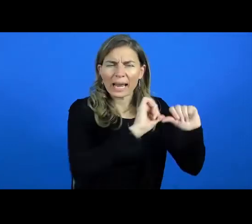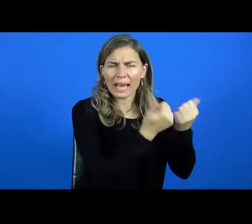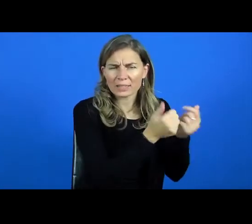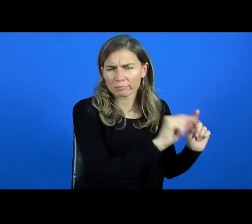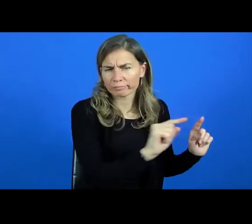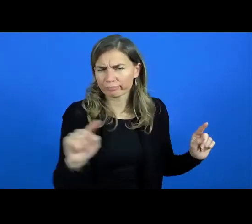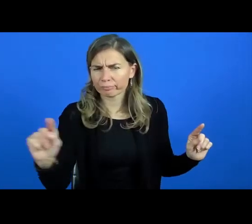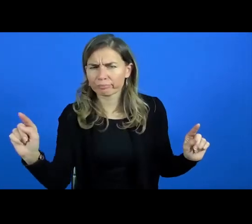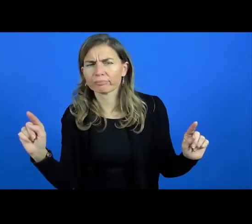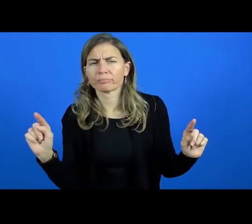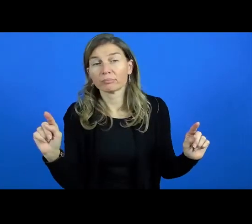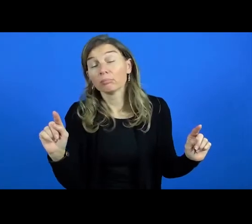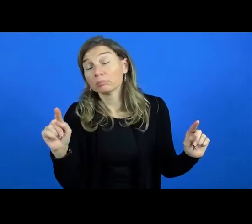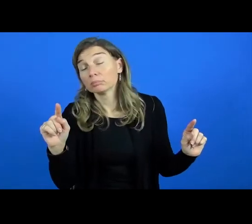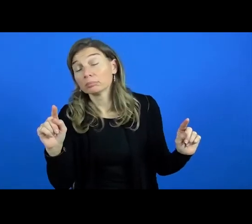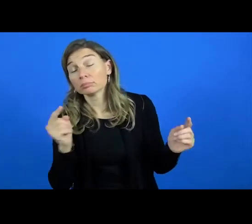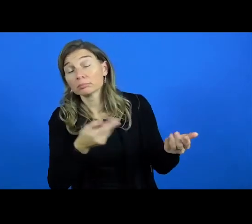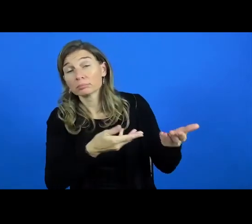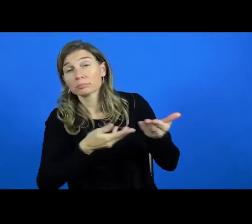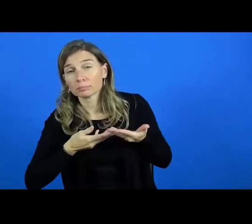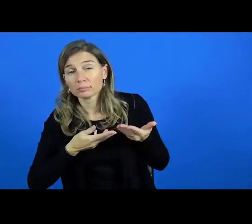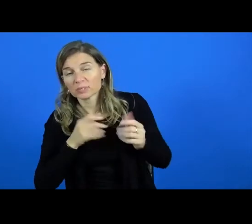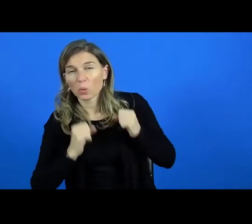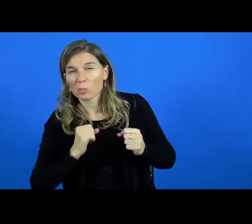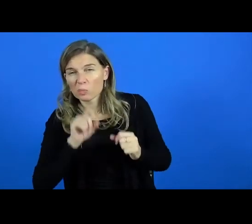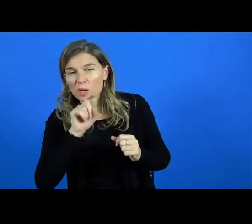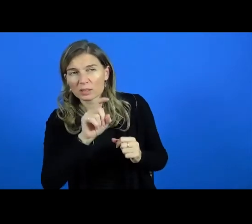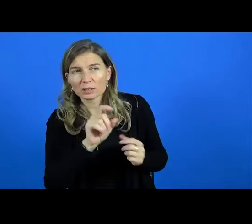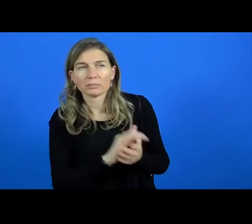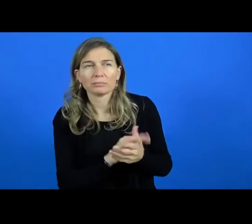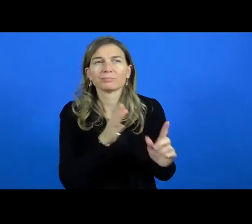and we receive complaints about them and others so we put them all together.